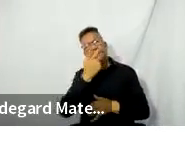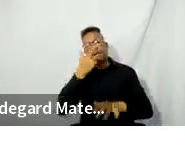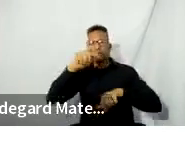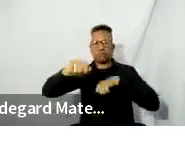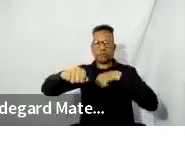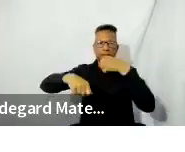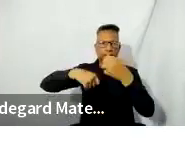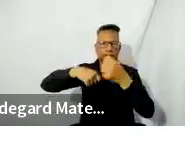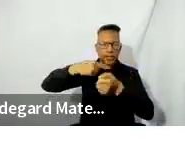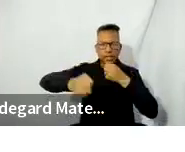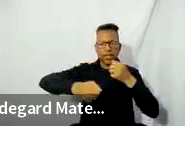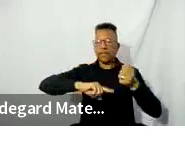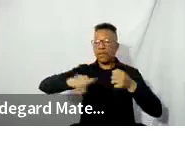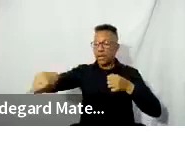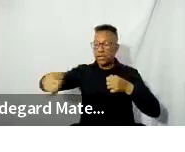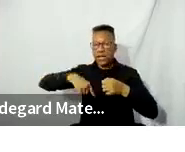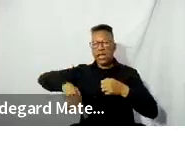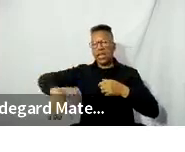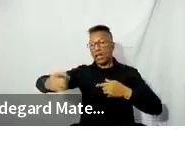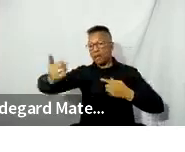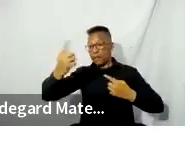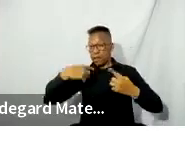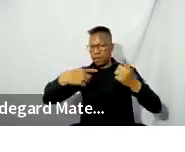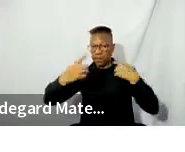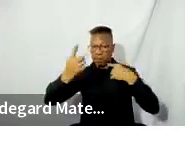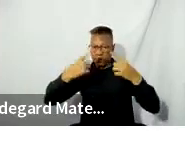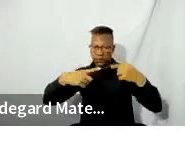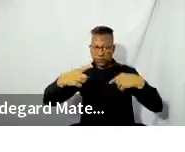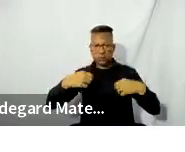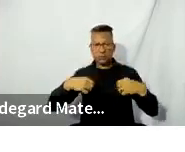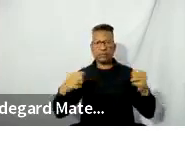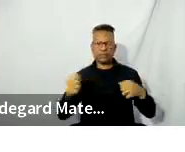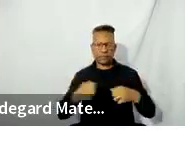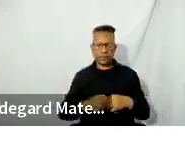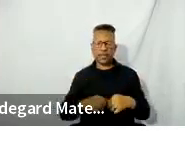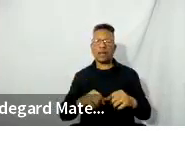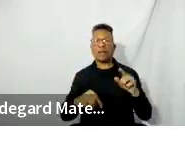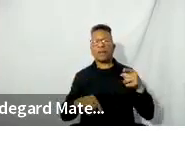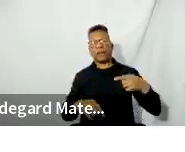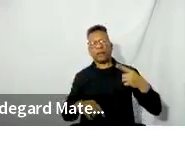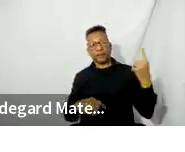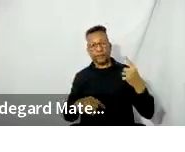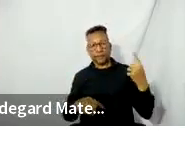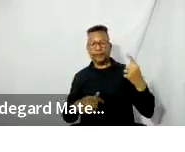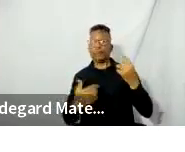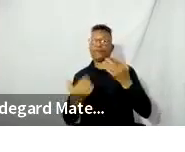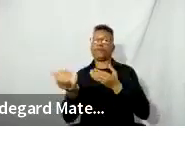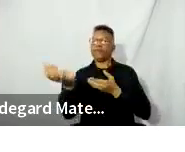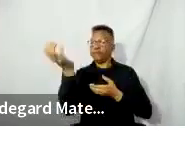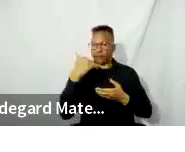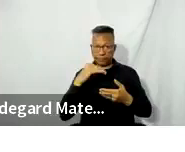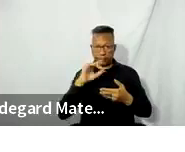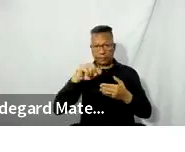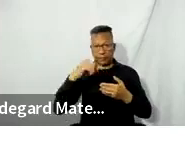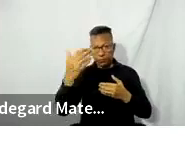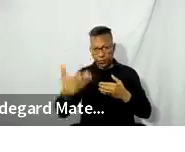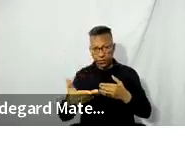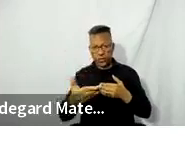commands to himself n commands to himself for herself at first herself at first externally in of m of over speech, and then of over speech, and then